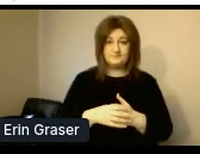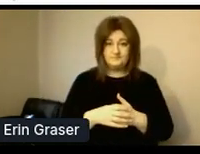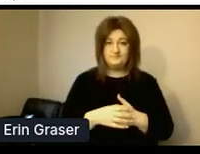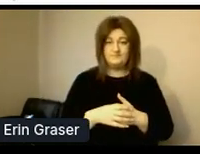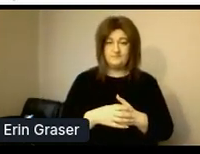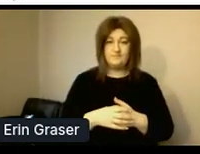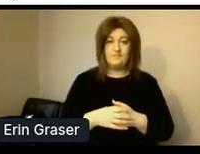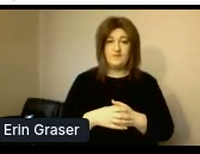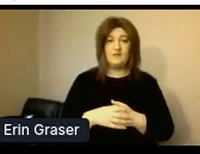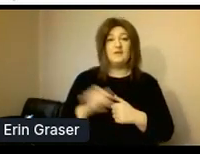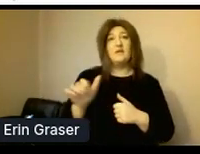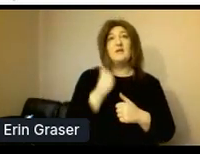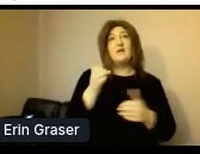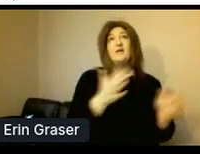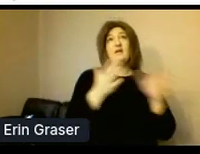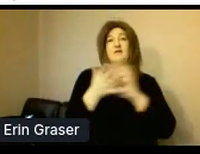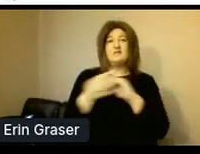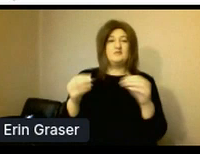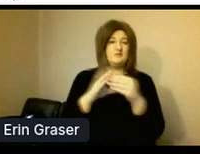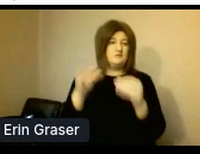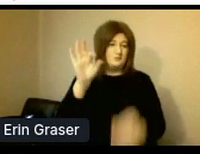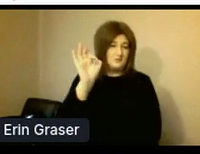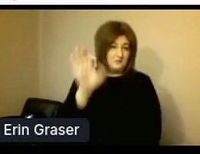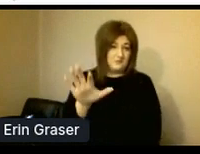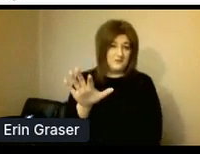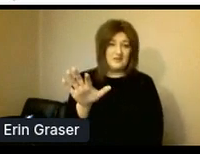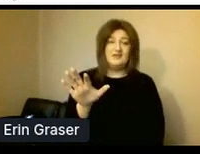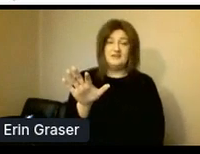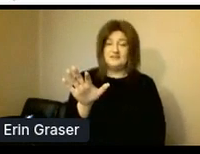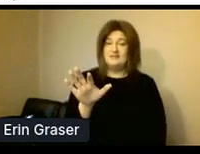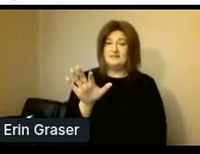Another story I'll tell you that kind of gives perspective.